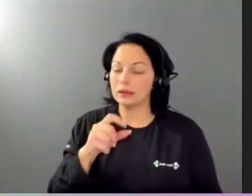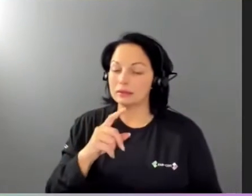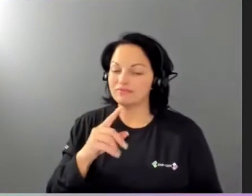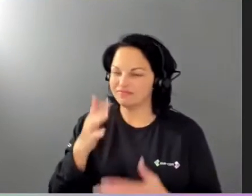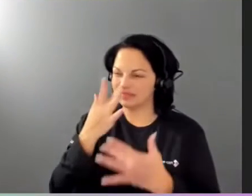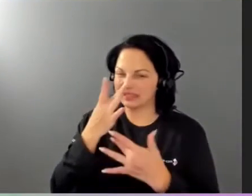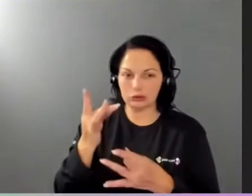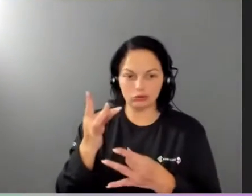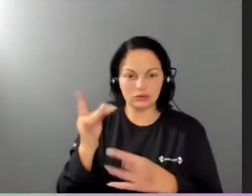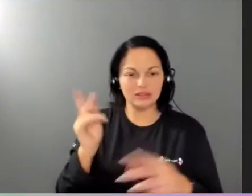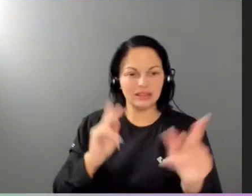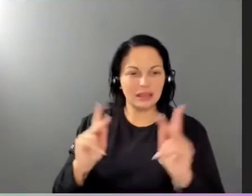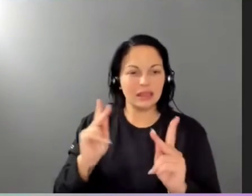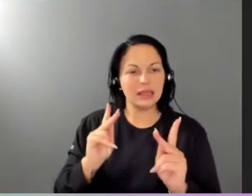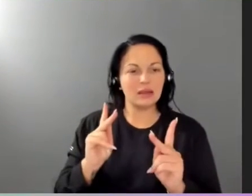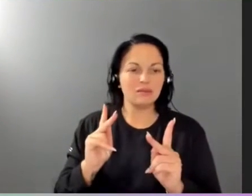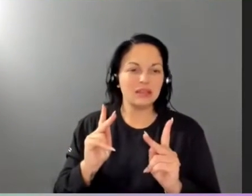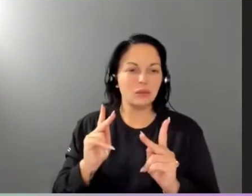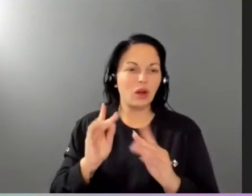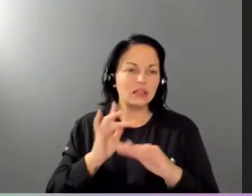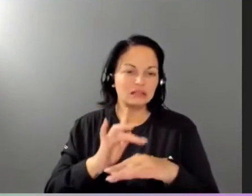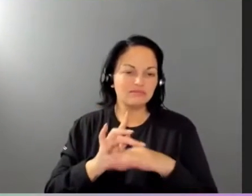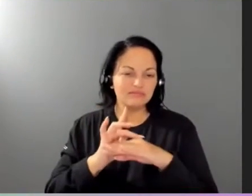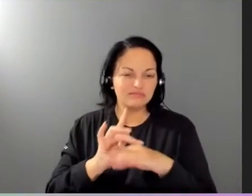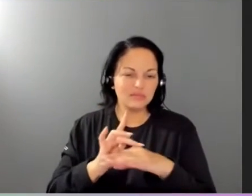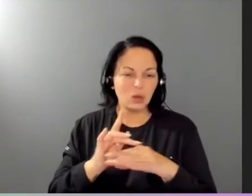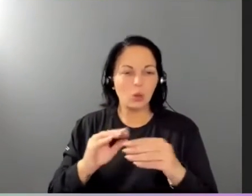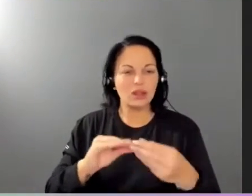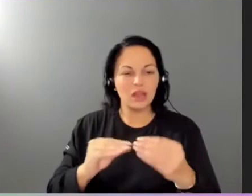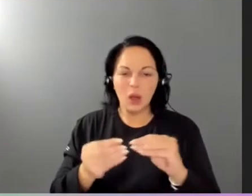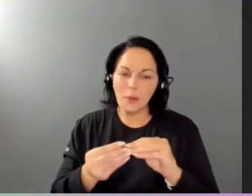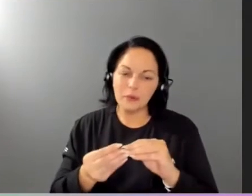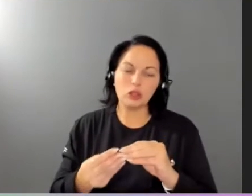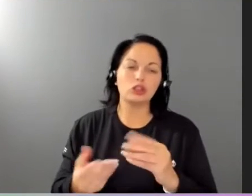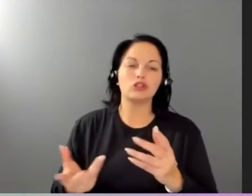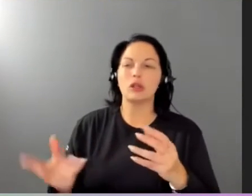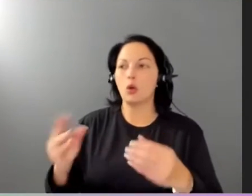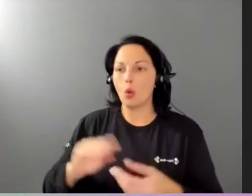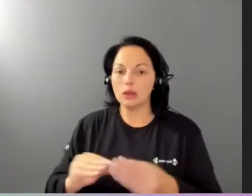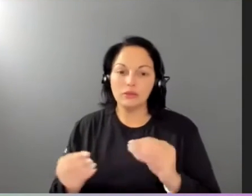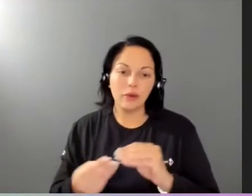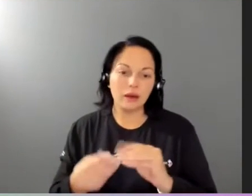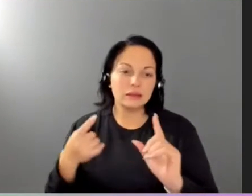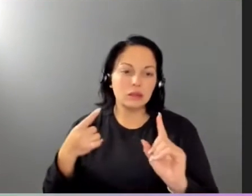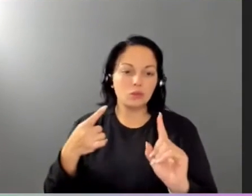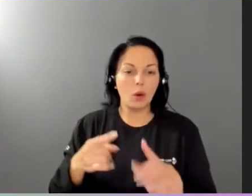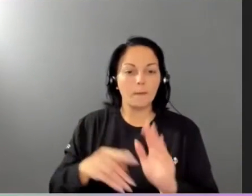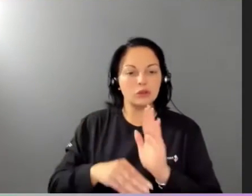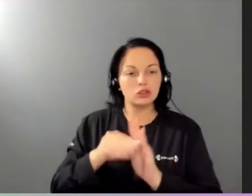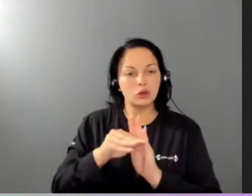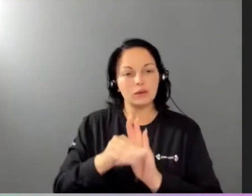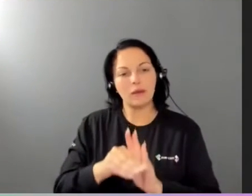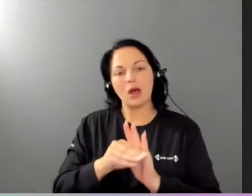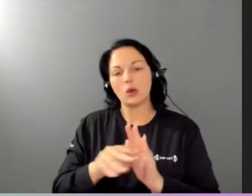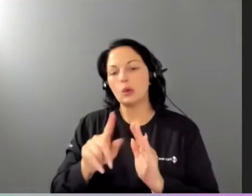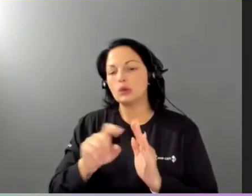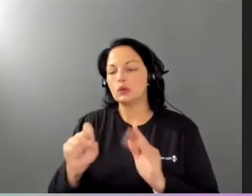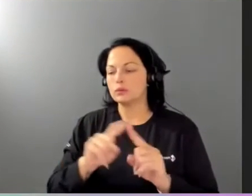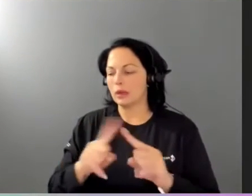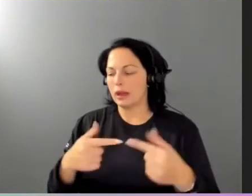three and the four qnec it's interesting and sure, and it's interesting [JAMES]